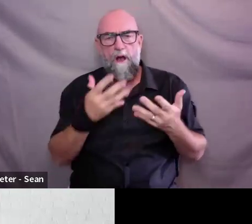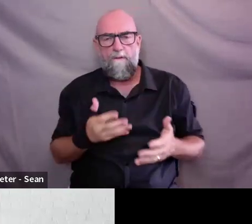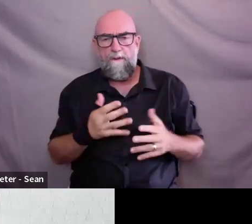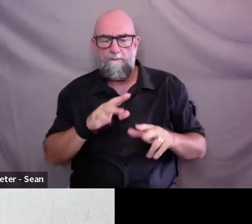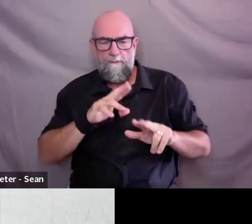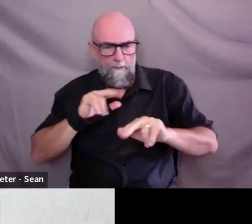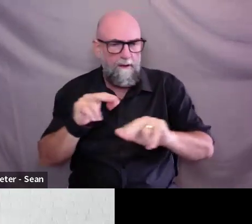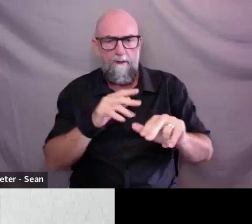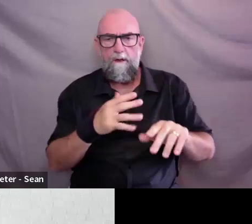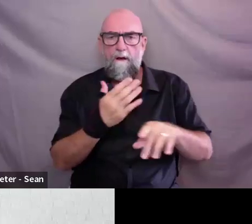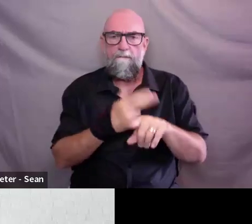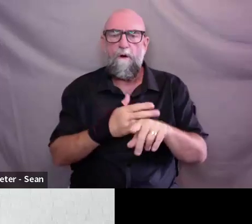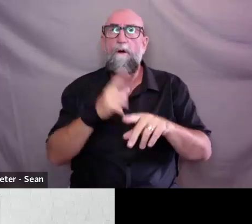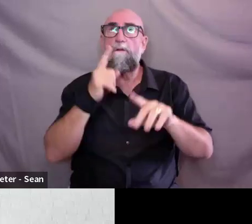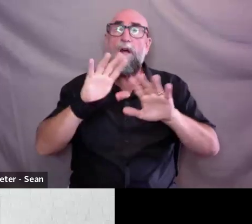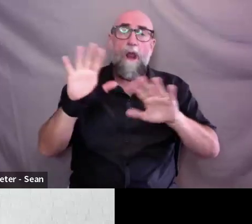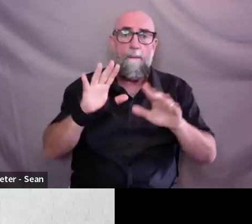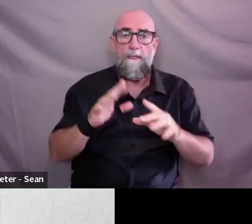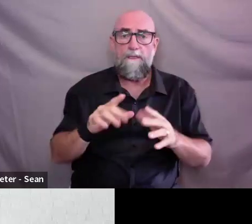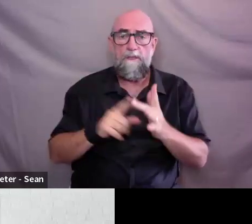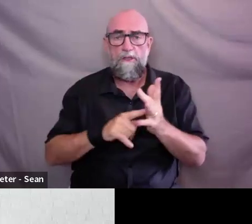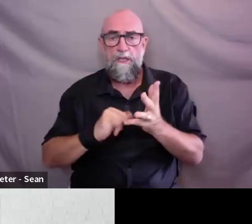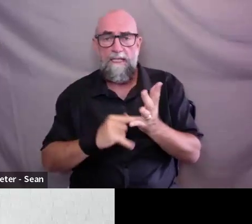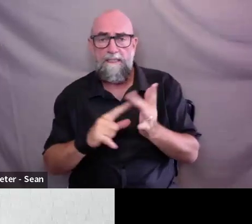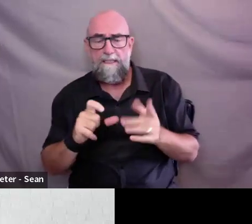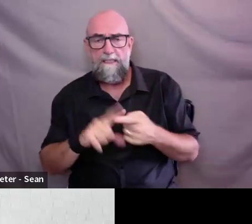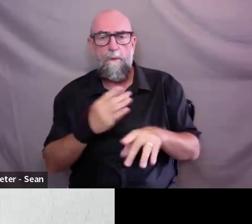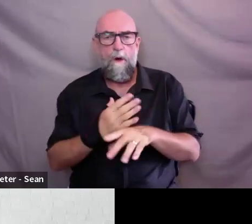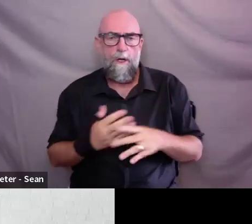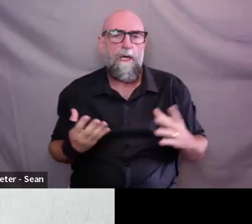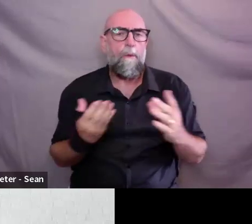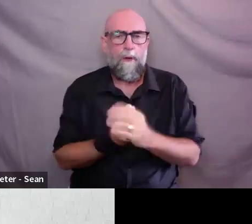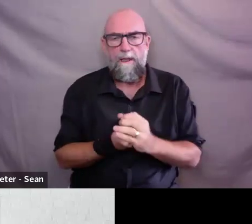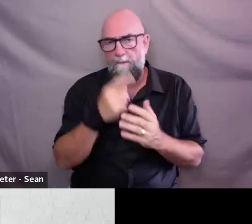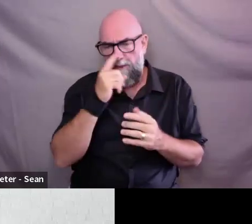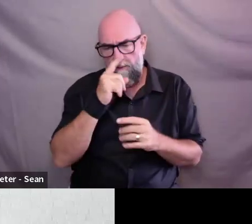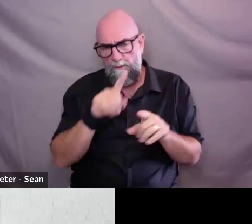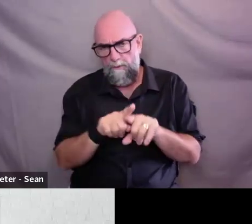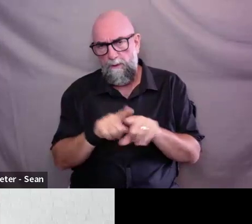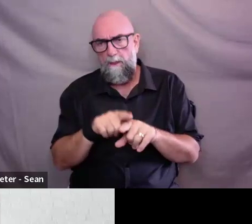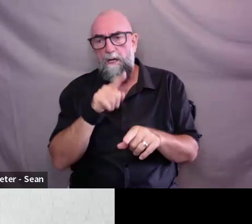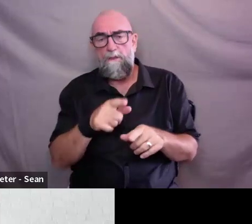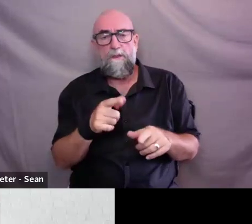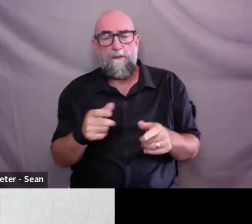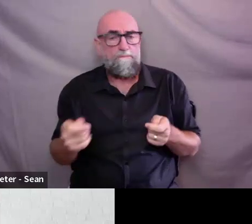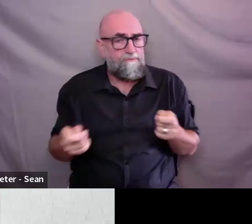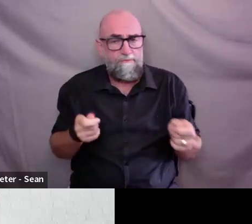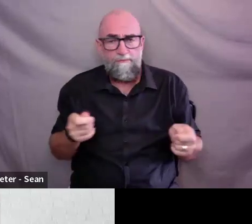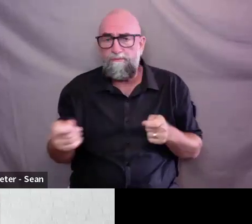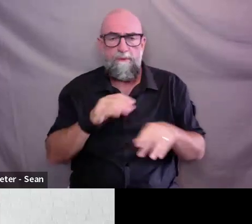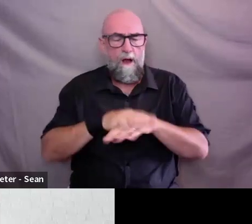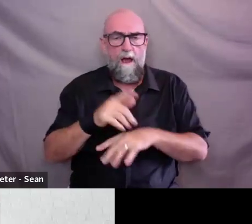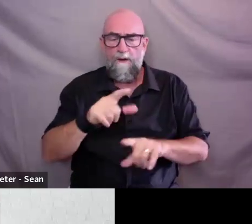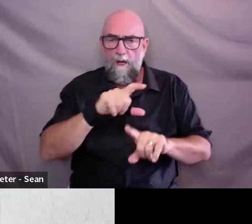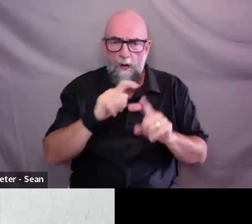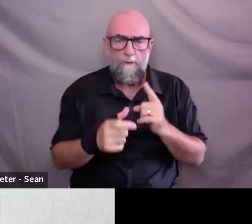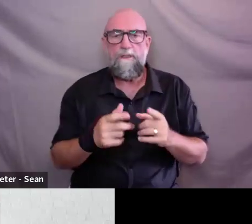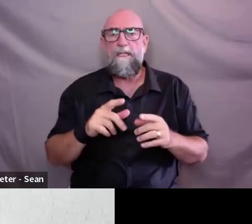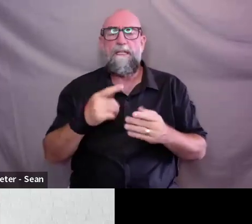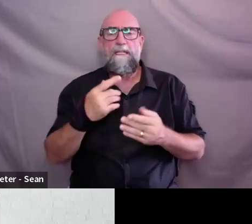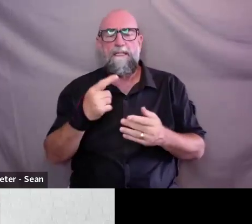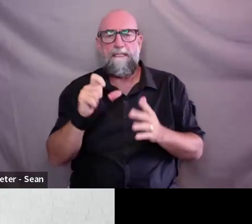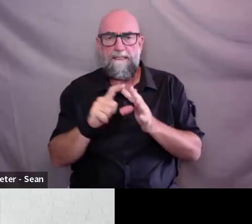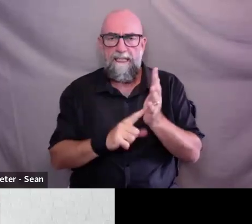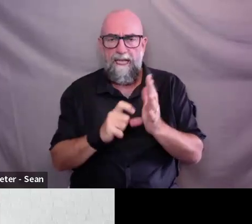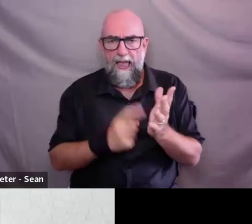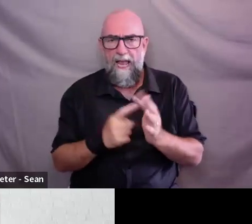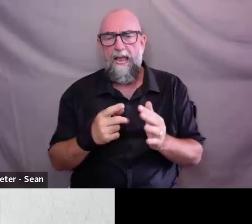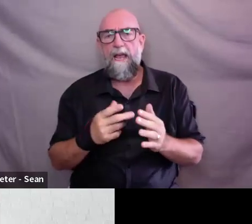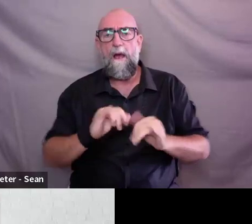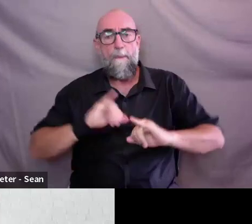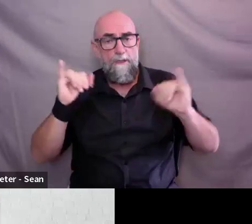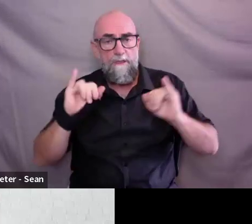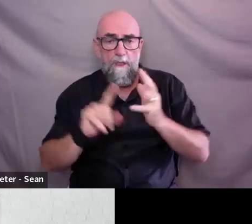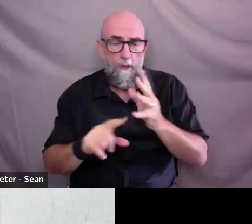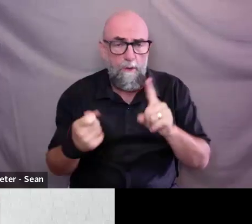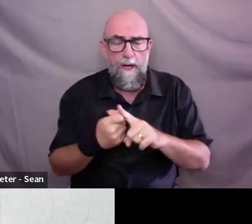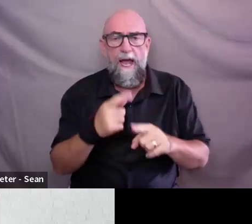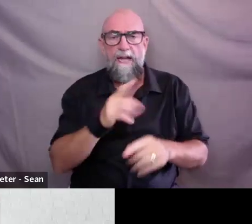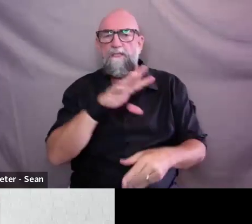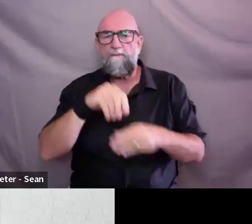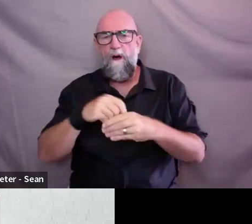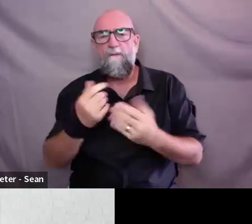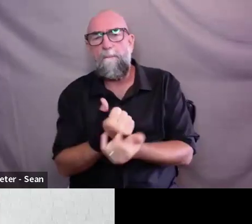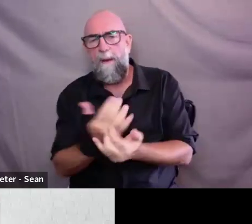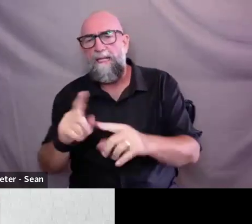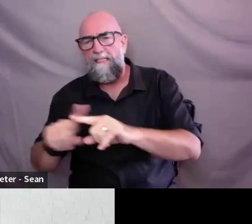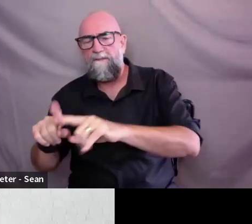International Network for the Performing Arts.